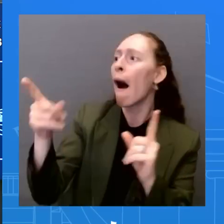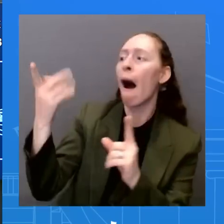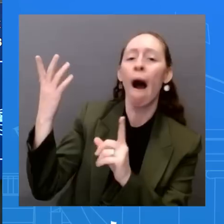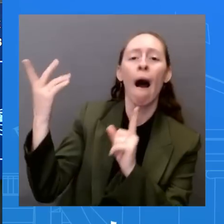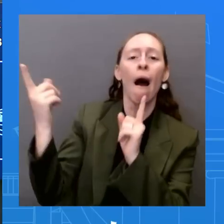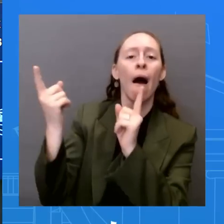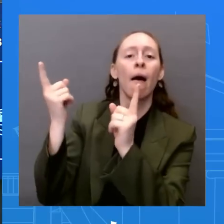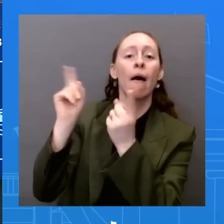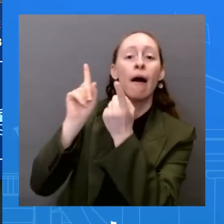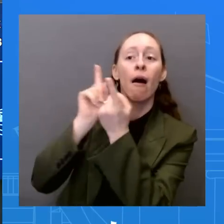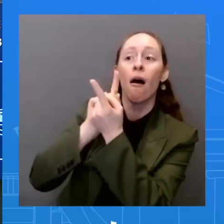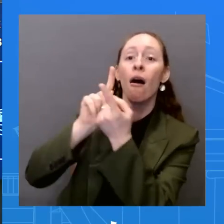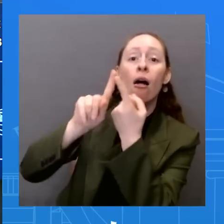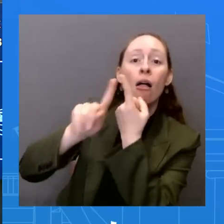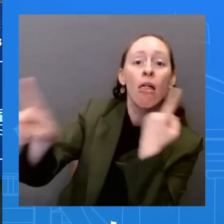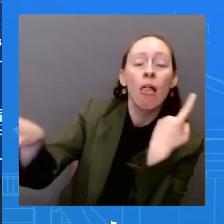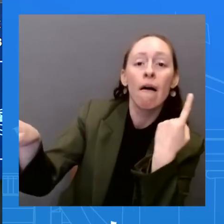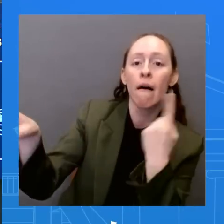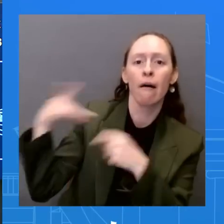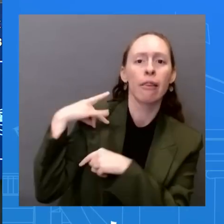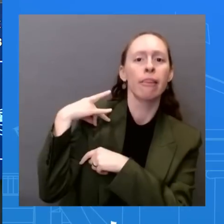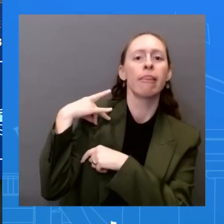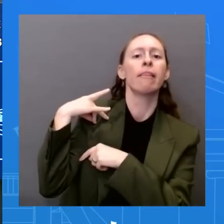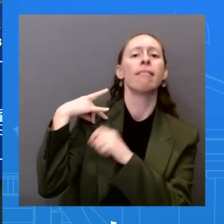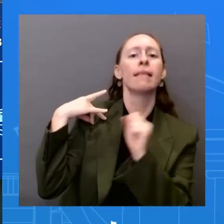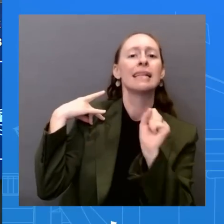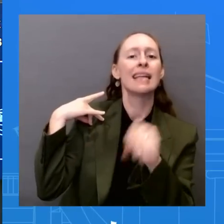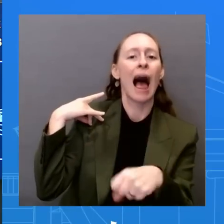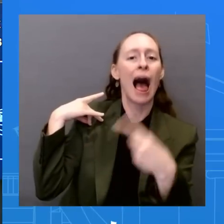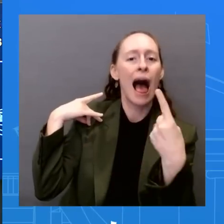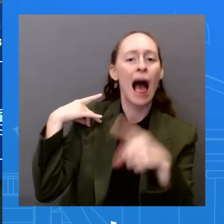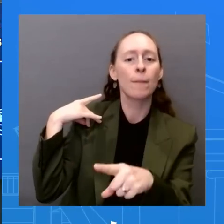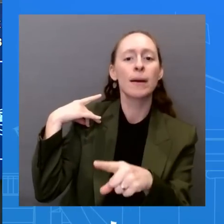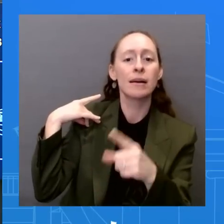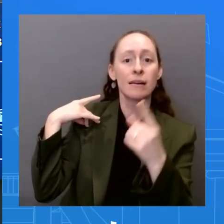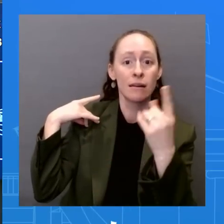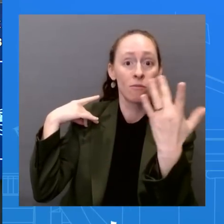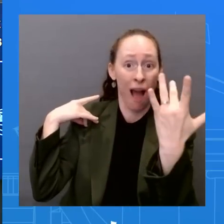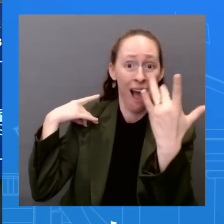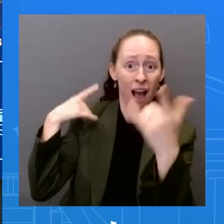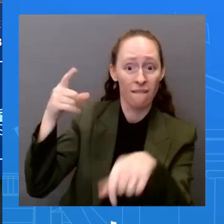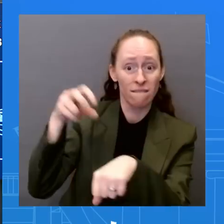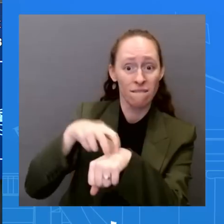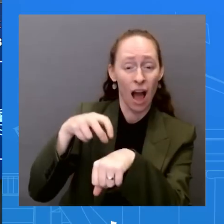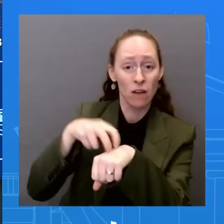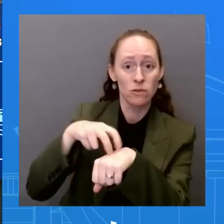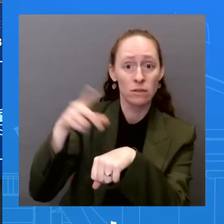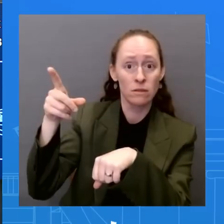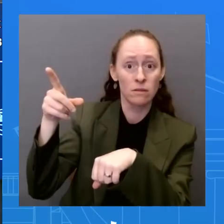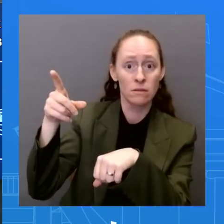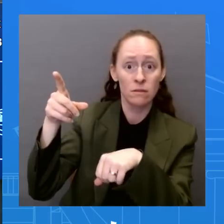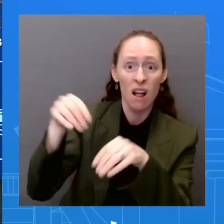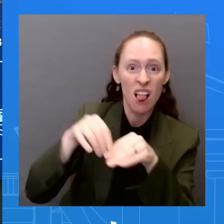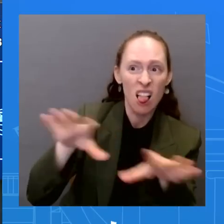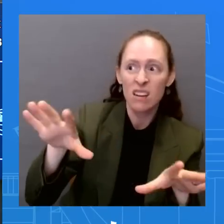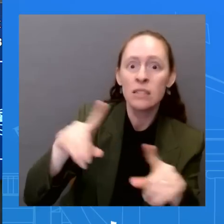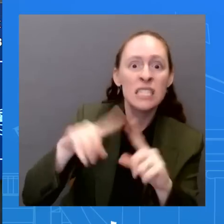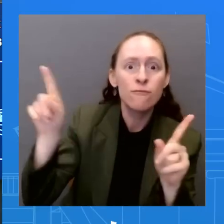meaning that the virus is doing anything different right now. Ms. Jean-Pierre: Go ahead, Eugene. The Press: Is the goal to eradicate monkeypox from the population?